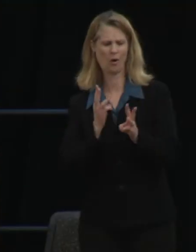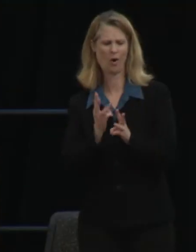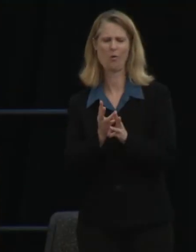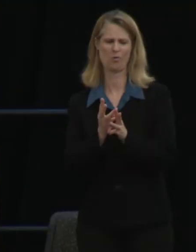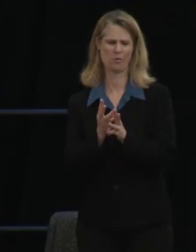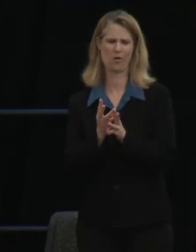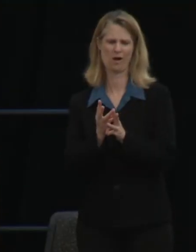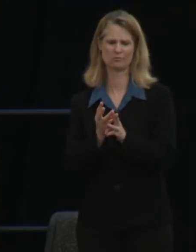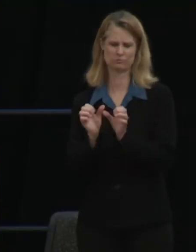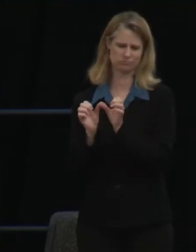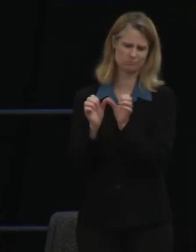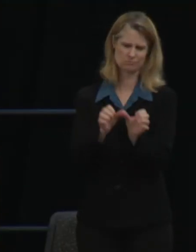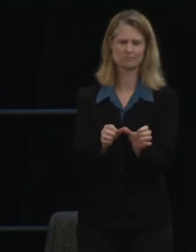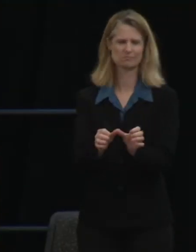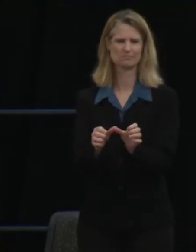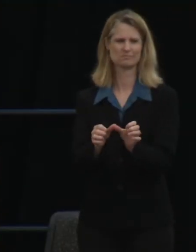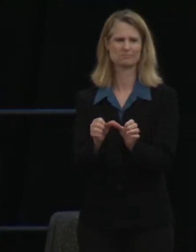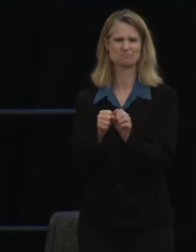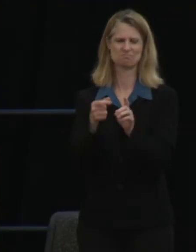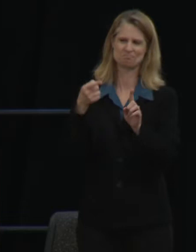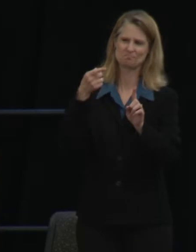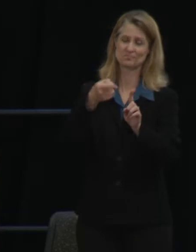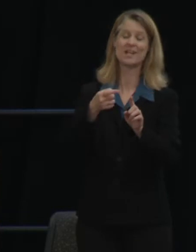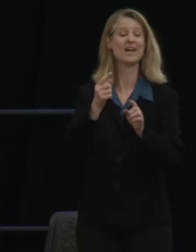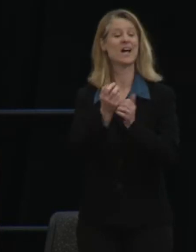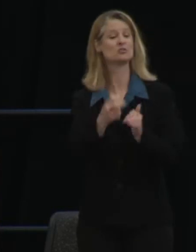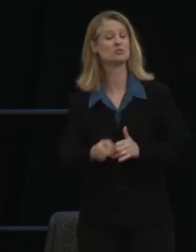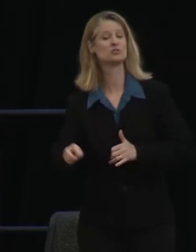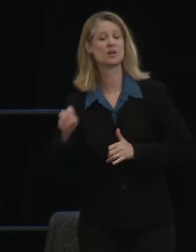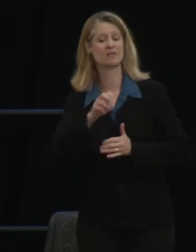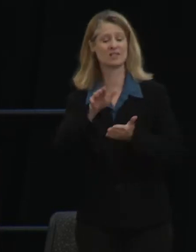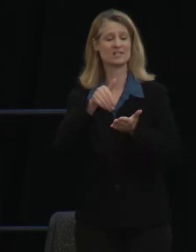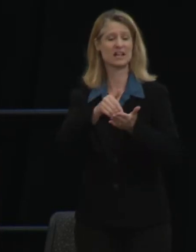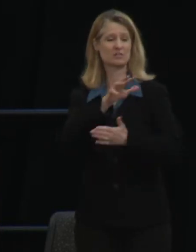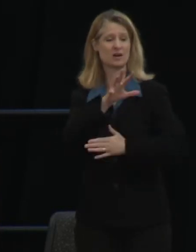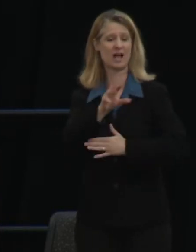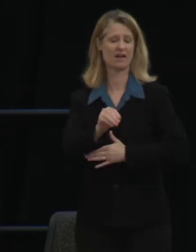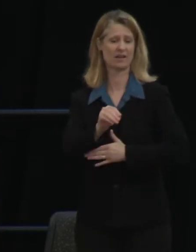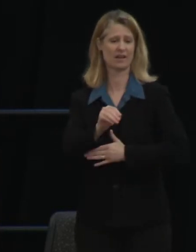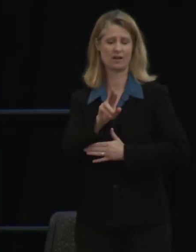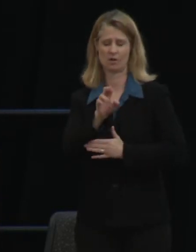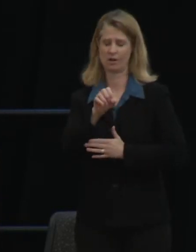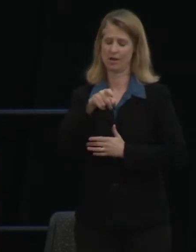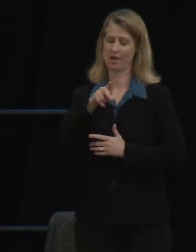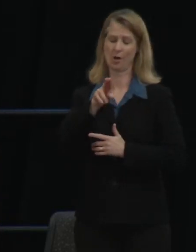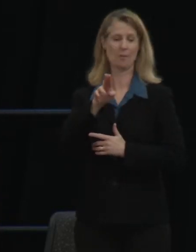Following graduation, she will be traveling to Central African Republic, to work as a